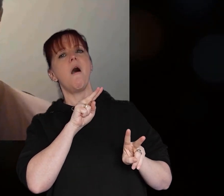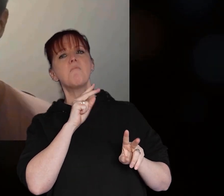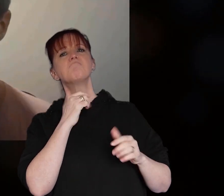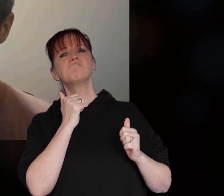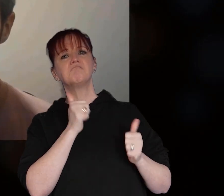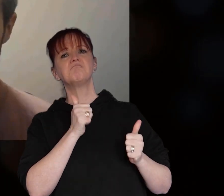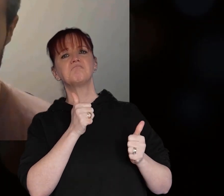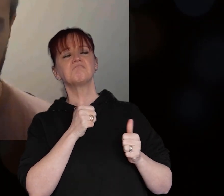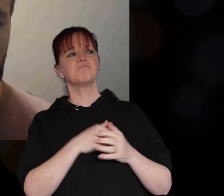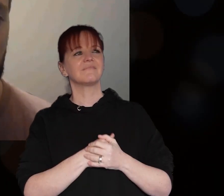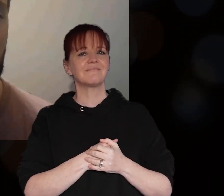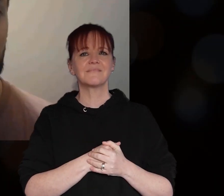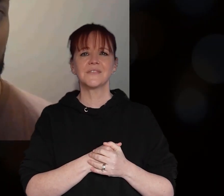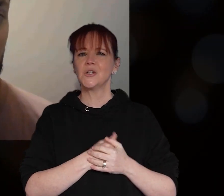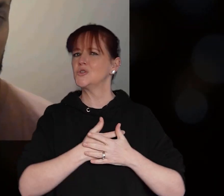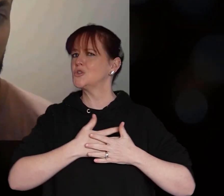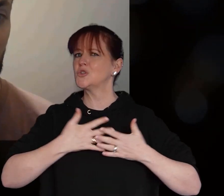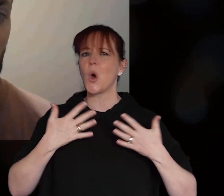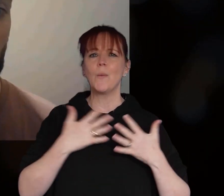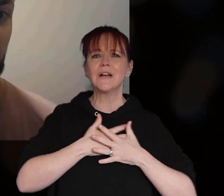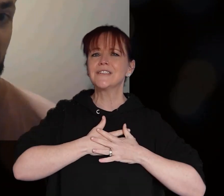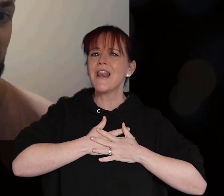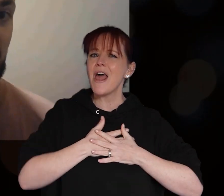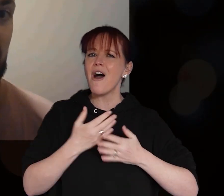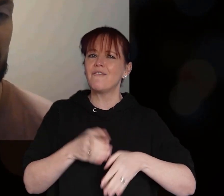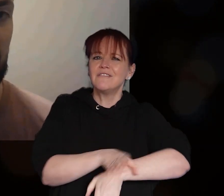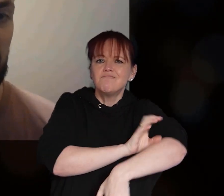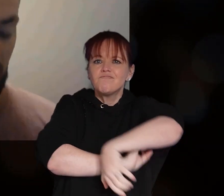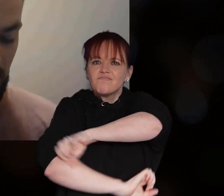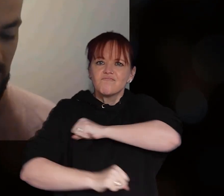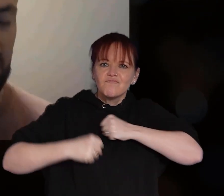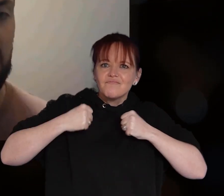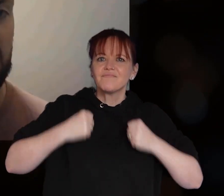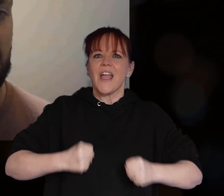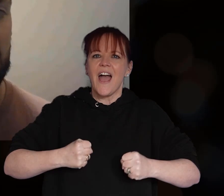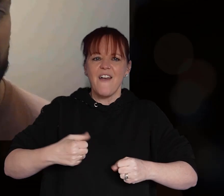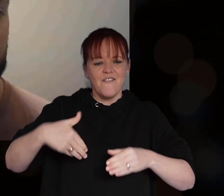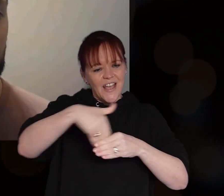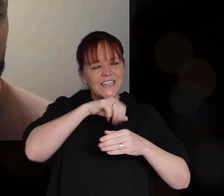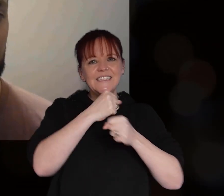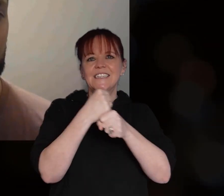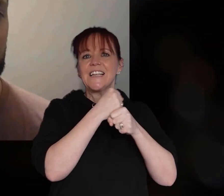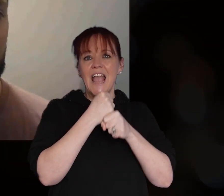And you can tell a lot of love and effort went into this game and it really does shine through.